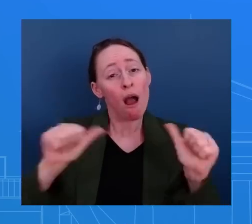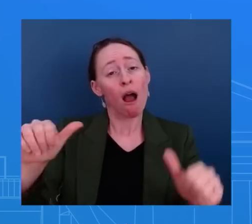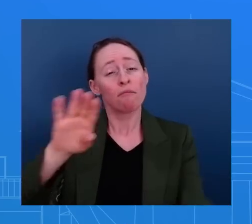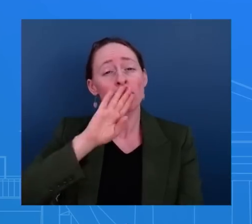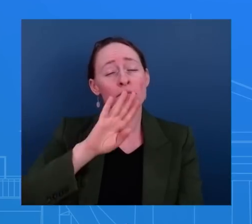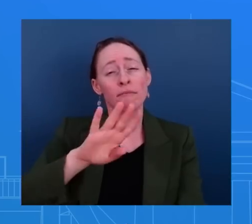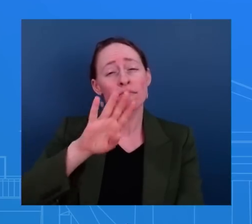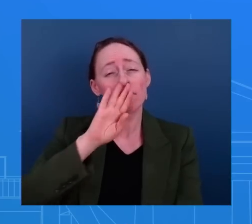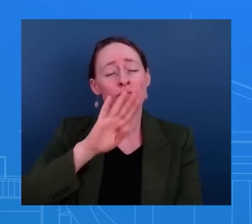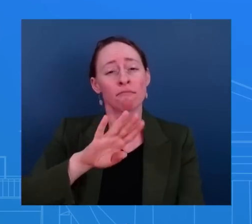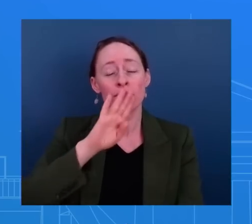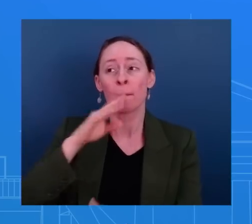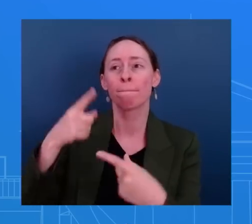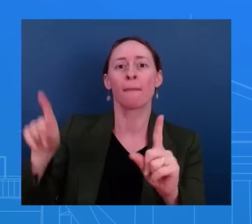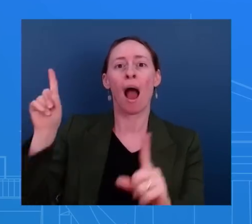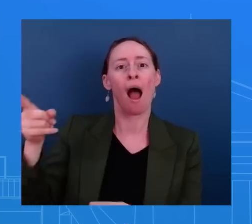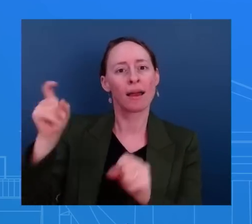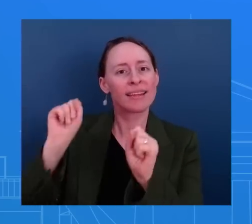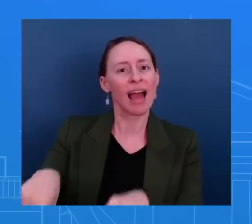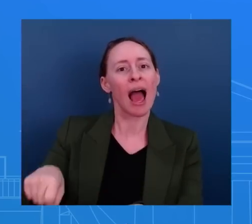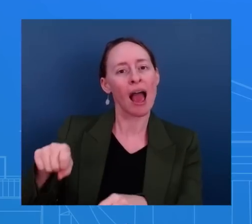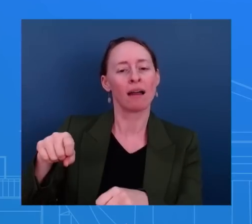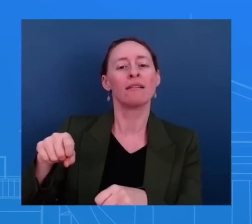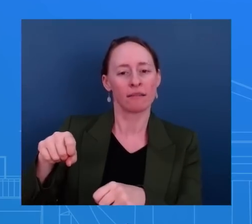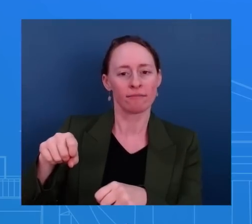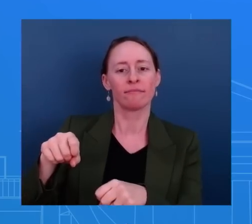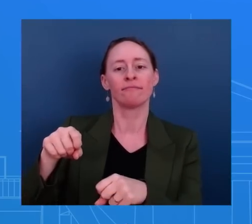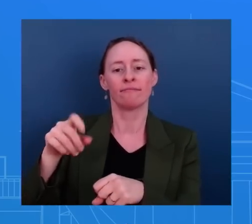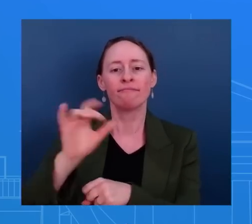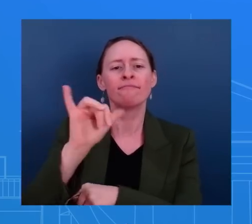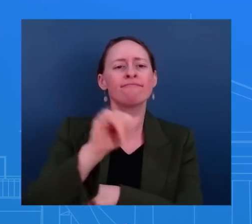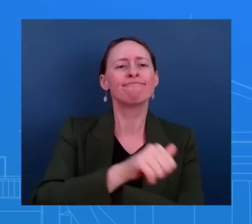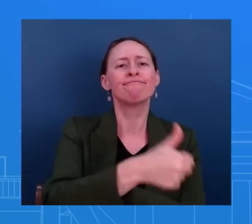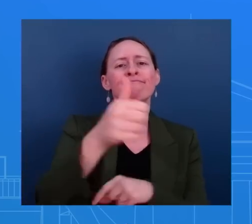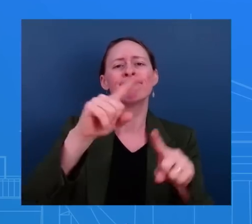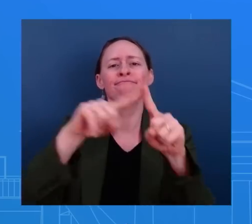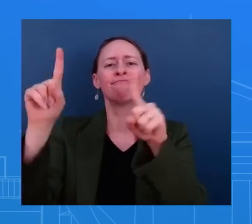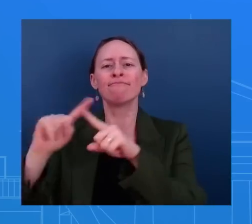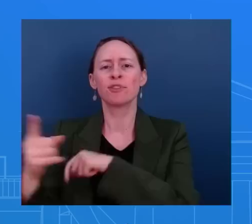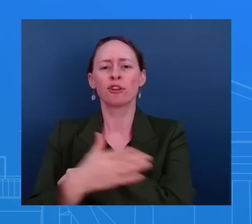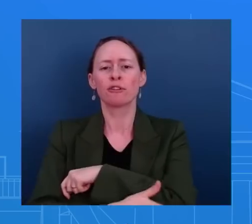with our allies and partners around the world and build -- rebuild that relationship.